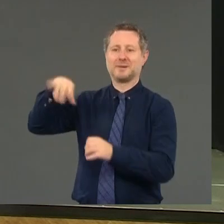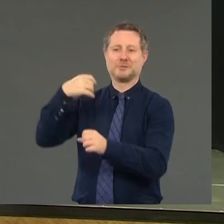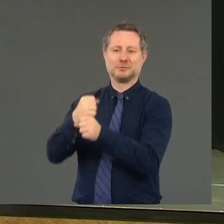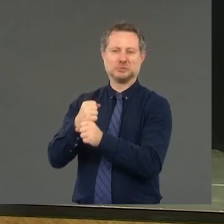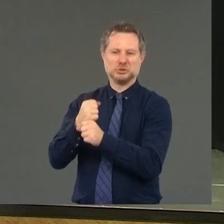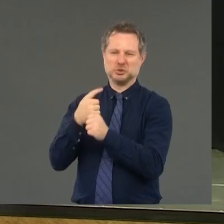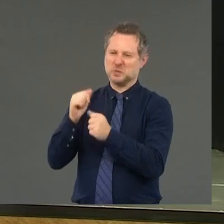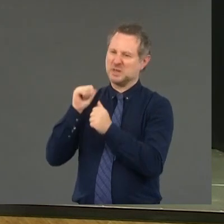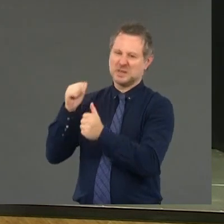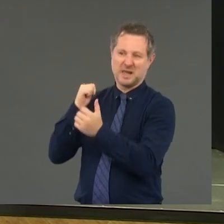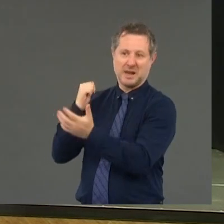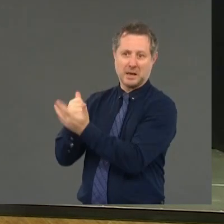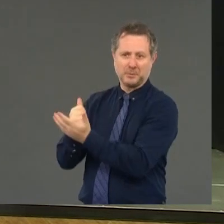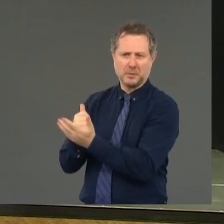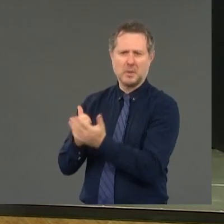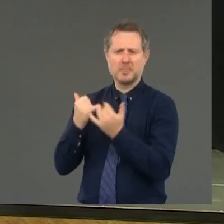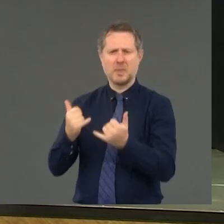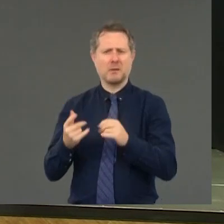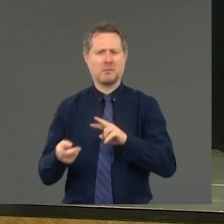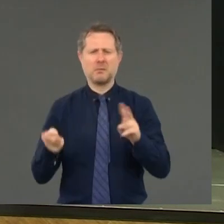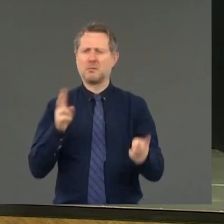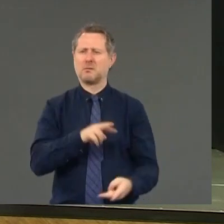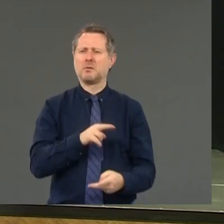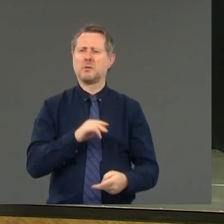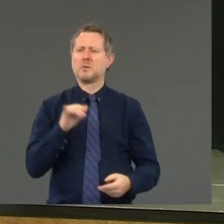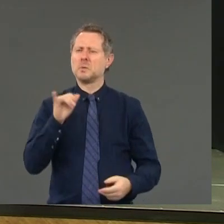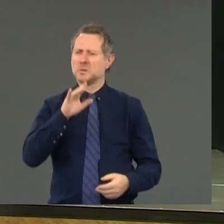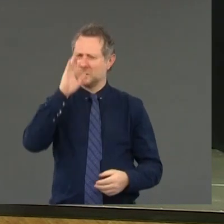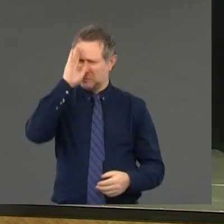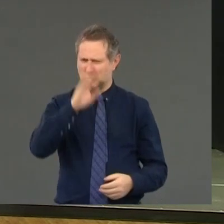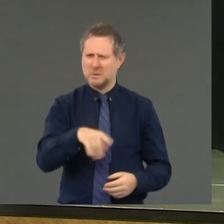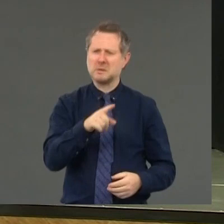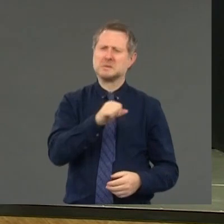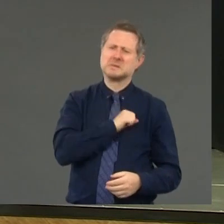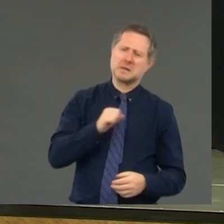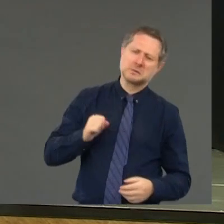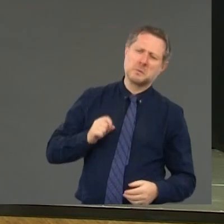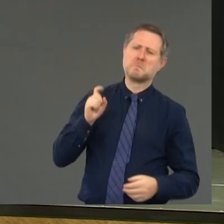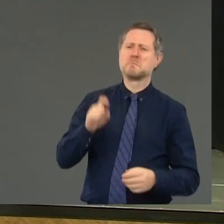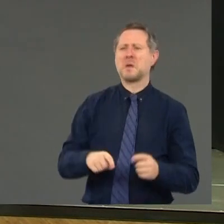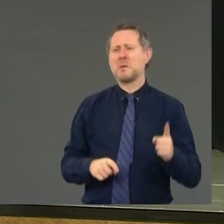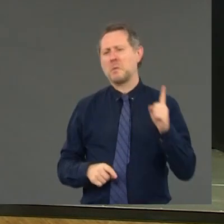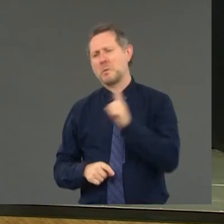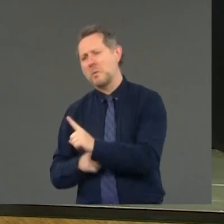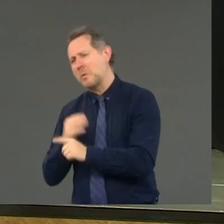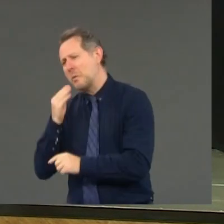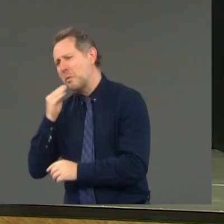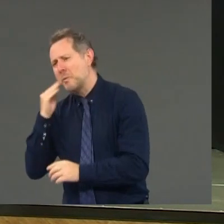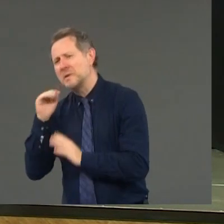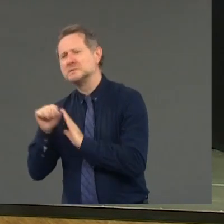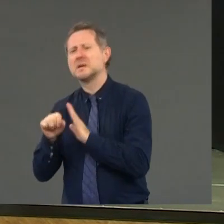SO REALISTIC, YOU HAVE BEEN SO NUMBERS DRIVEN, HOW DO YOU DEAL WITH THAT?